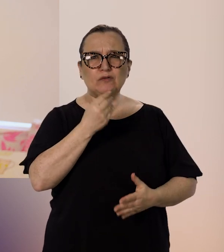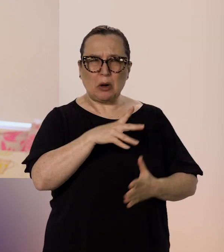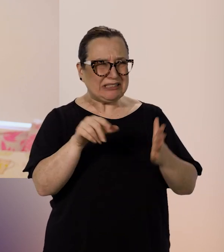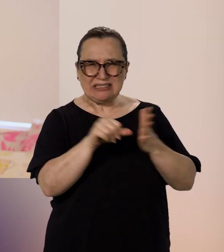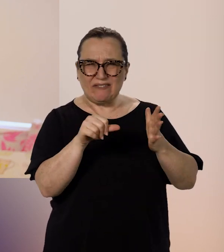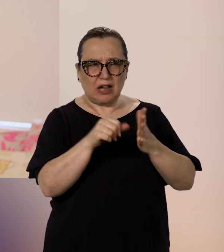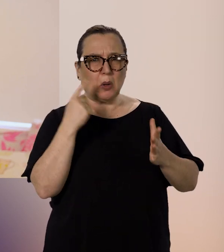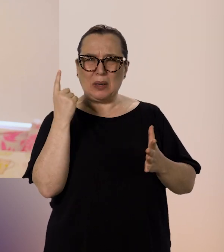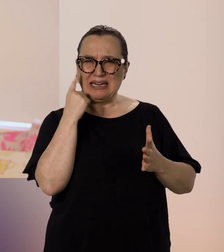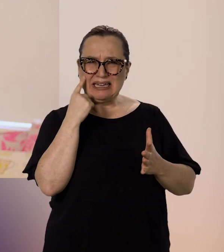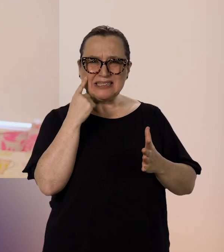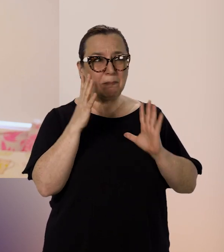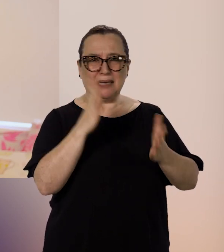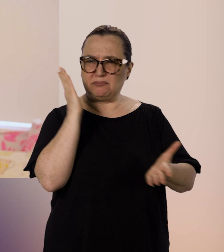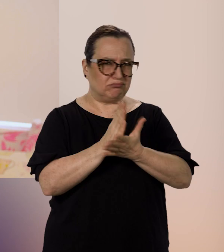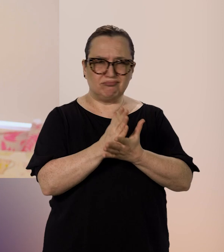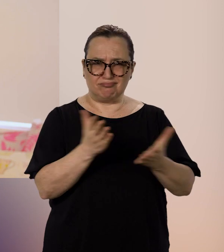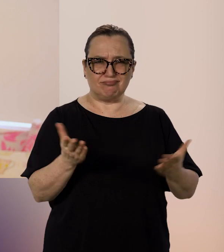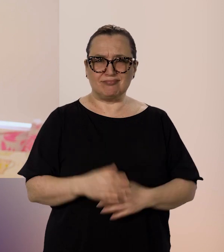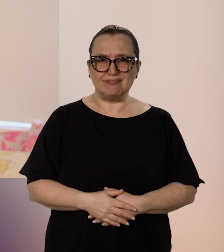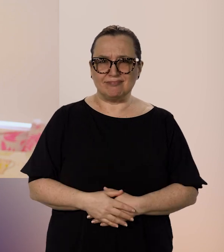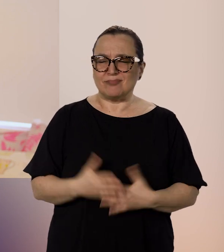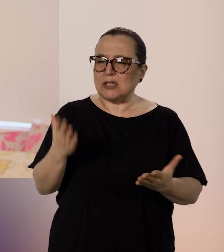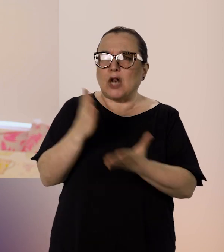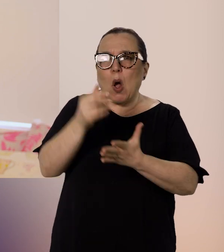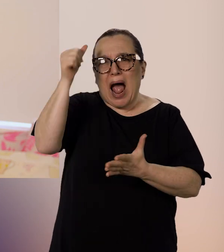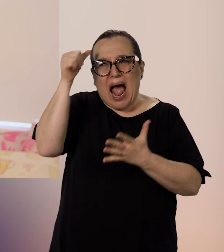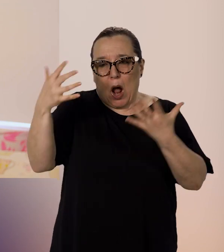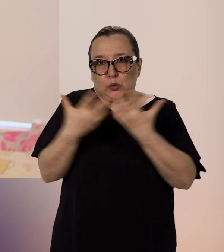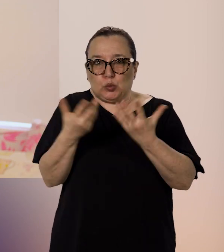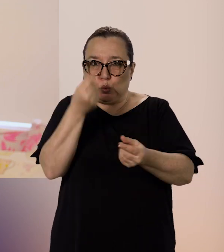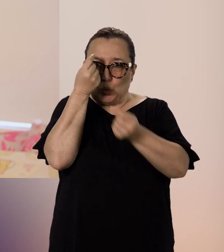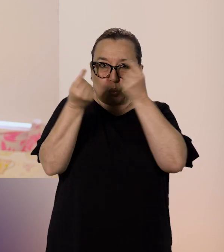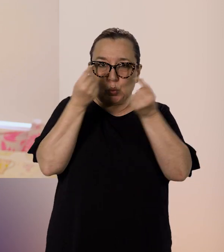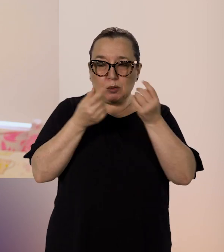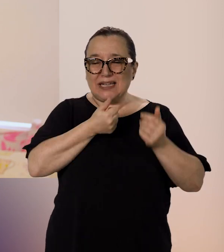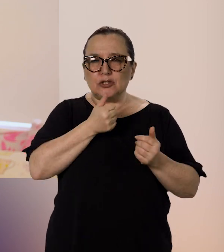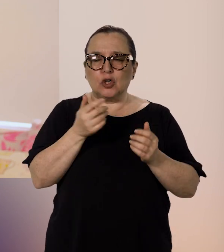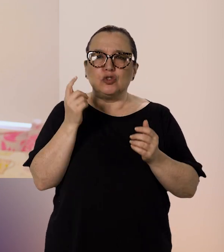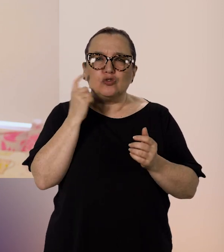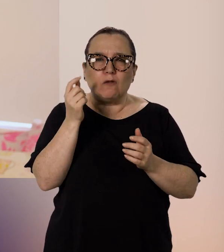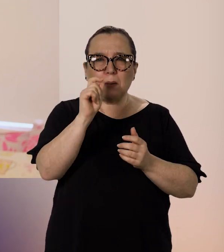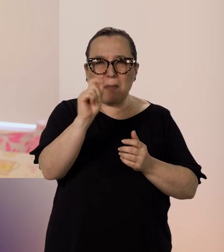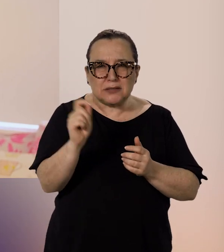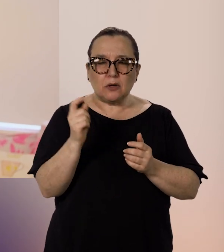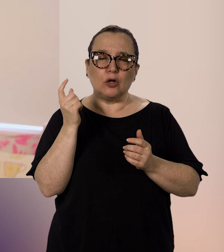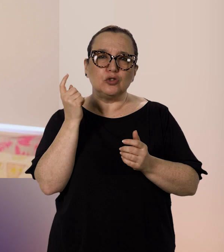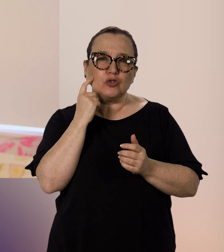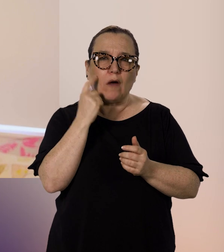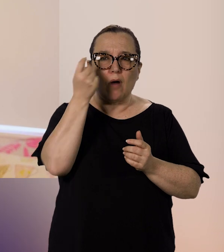Charlotte: Absolutely. I think it's just knowing how to. All you need really is a soft pencil, and a soft eyebrow pencil, and then it's just blending it that really